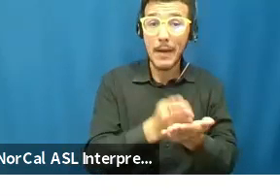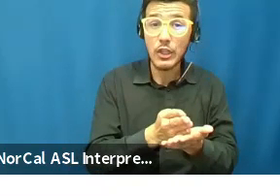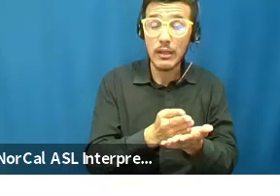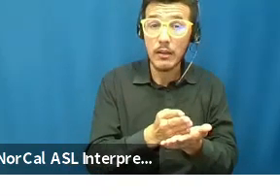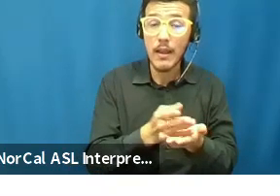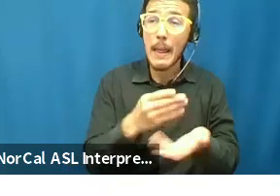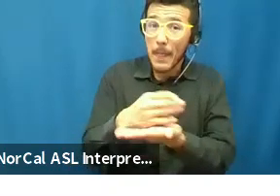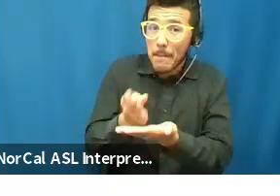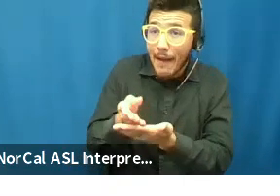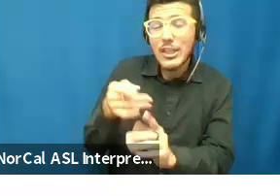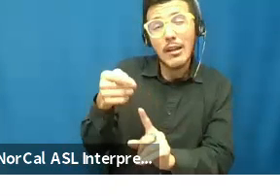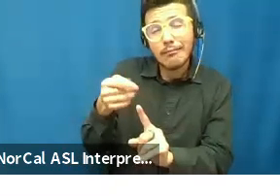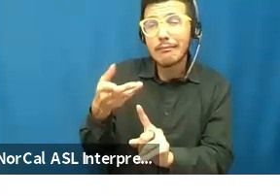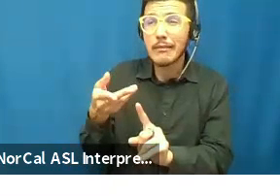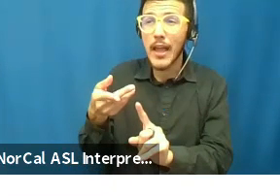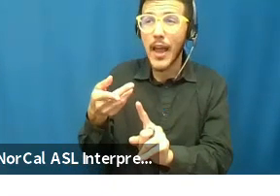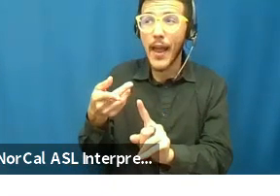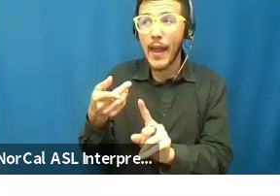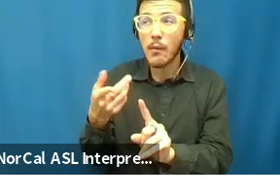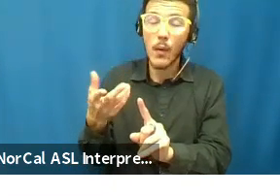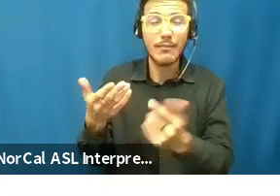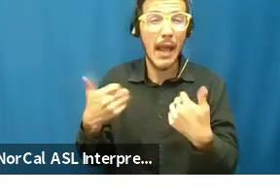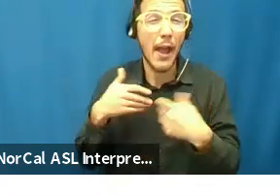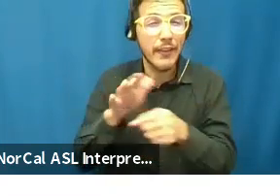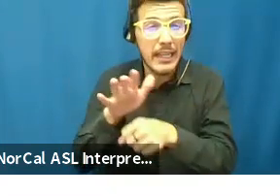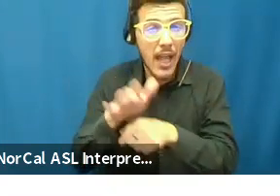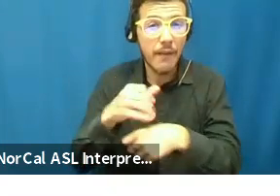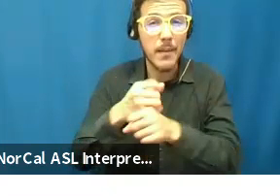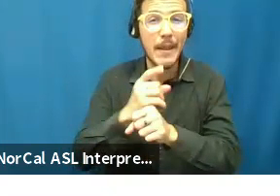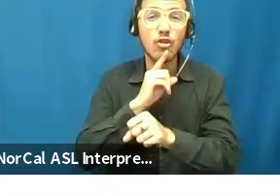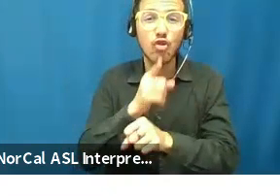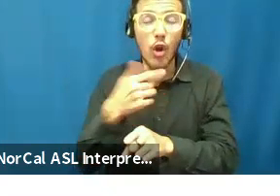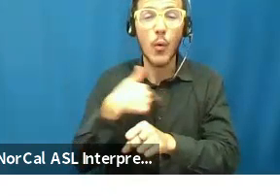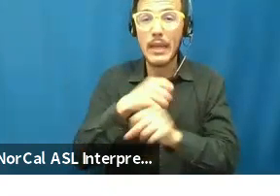enough funded that we actually had the funding that we need so that we can provide what we